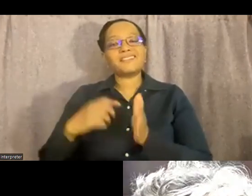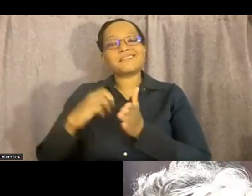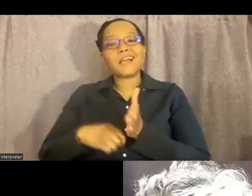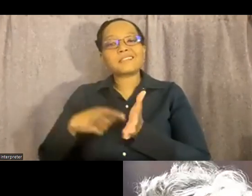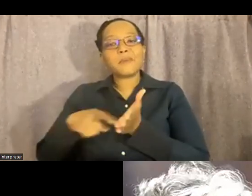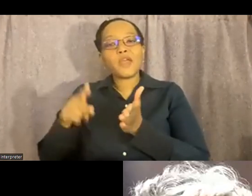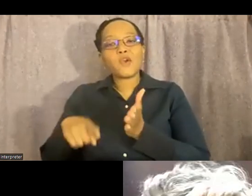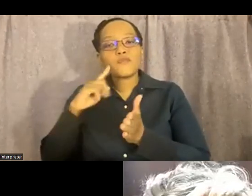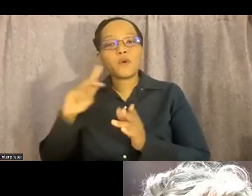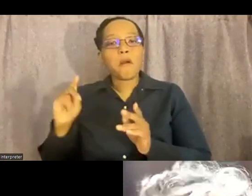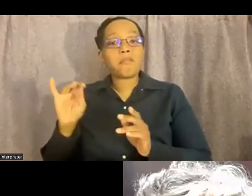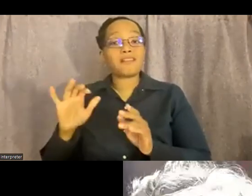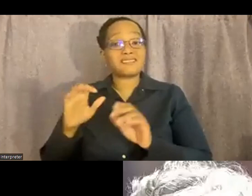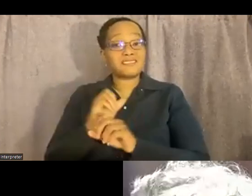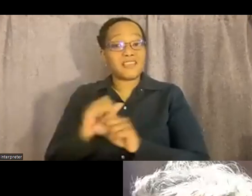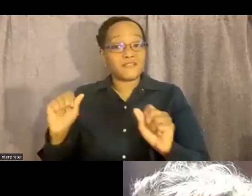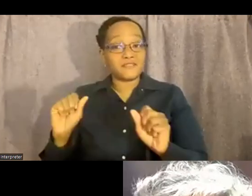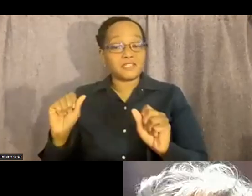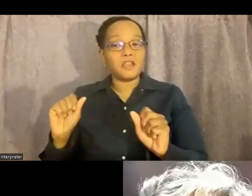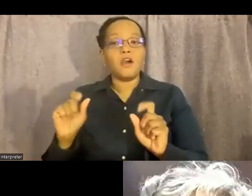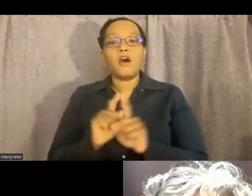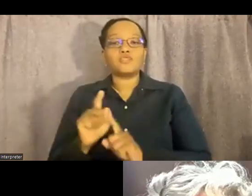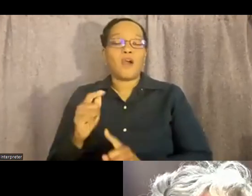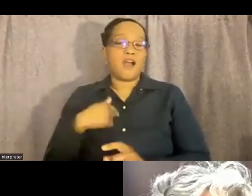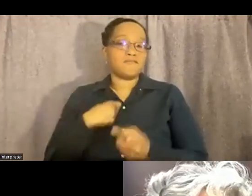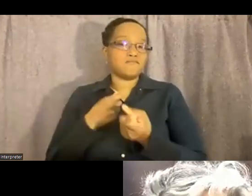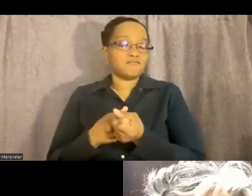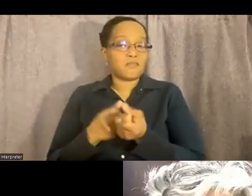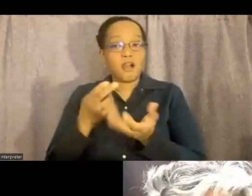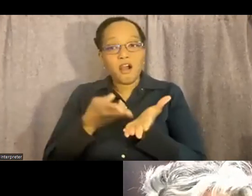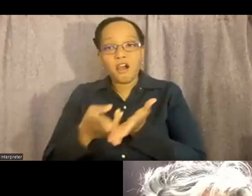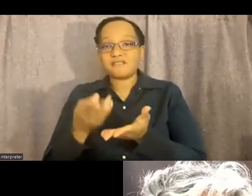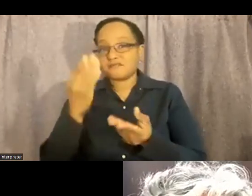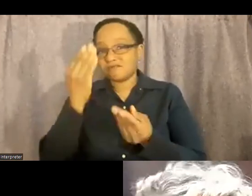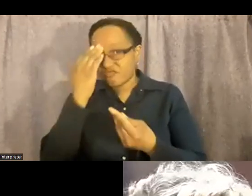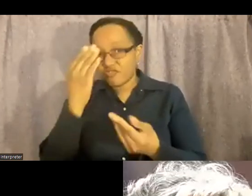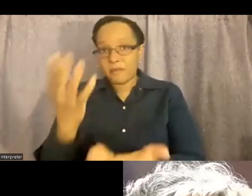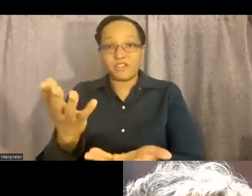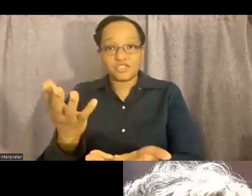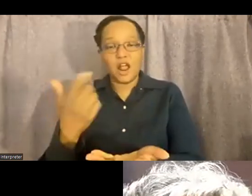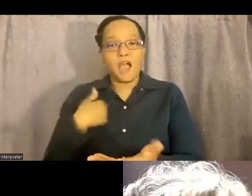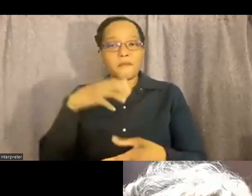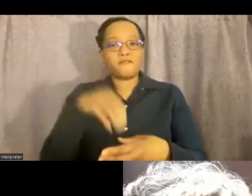Also, just for honesty and information, I am a member of the middle board which focuses